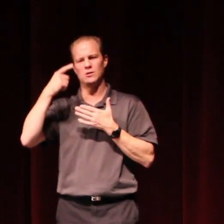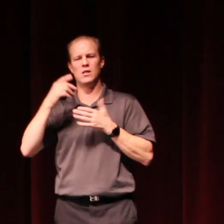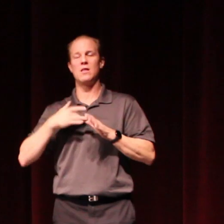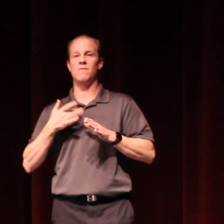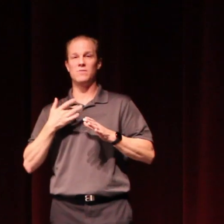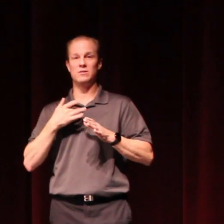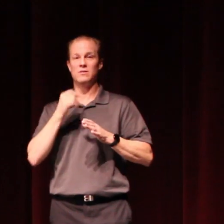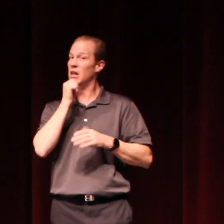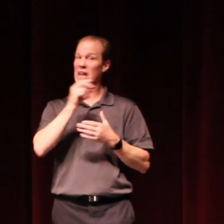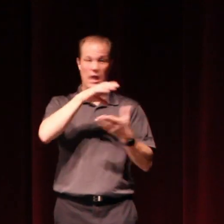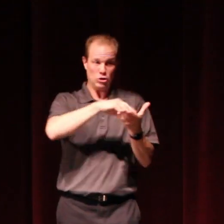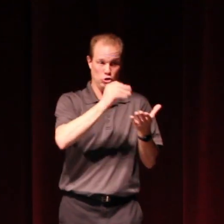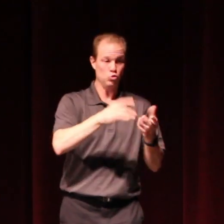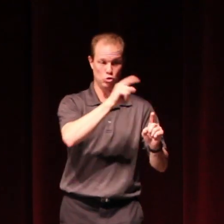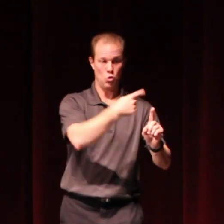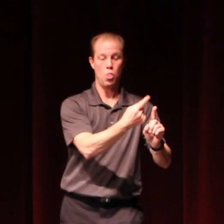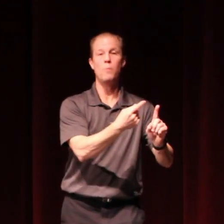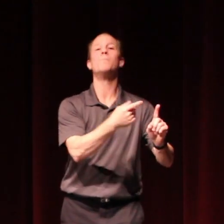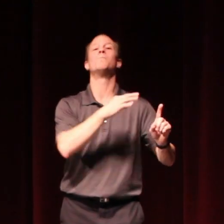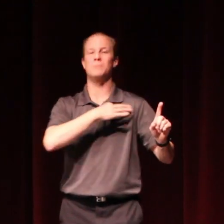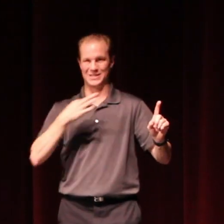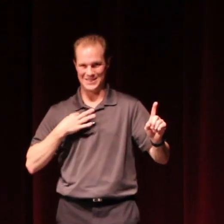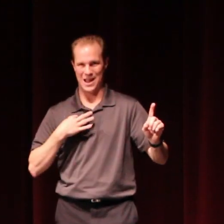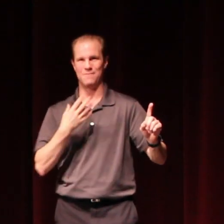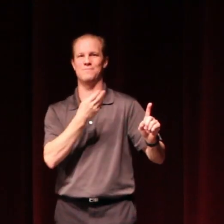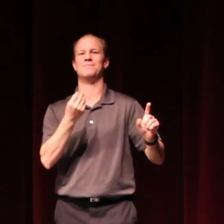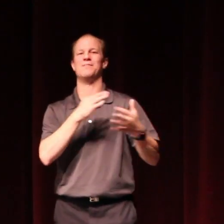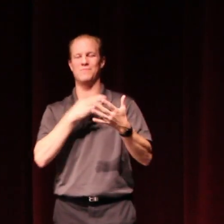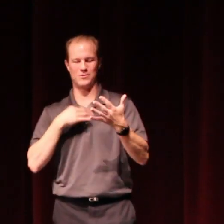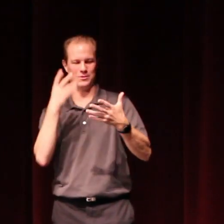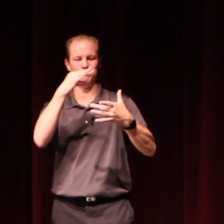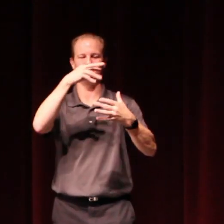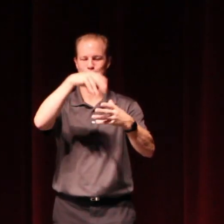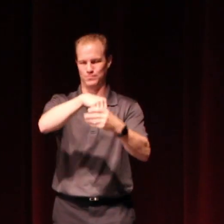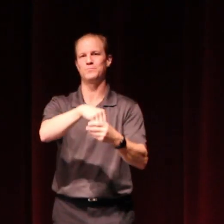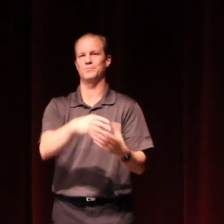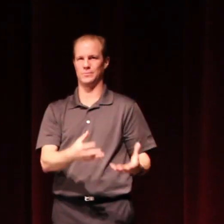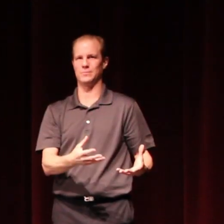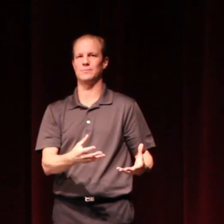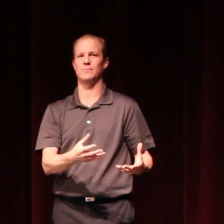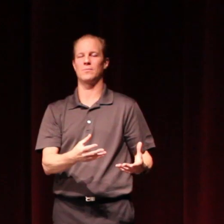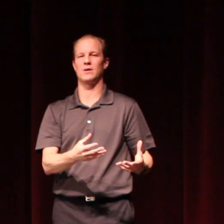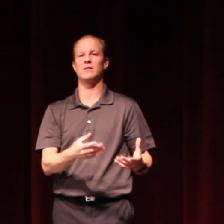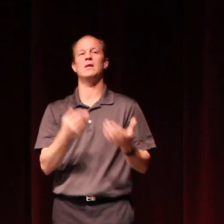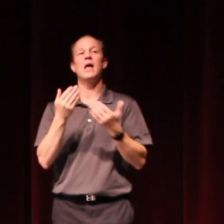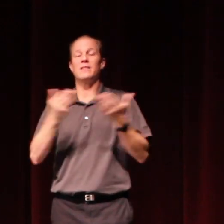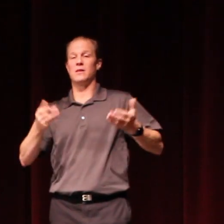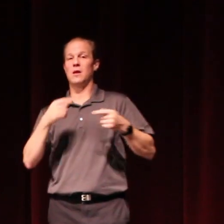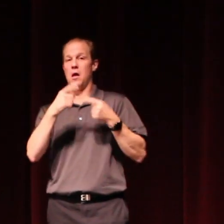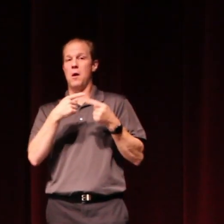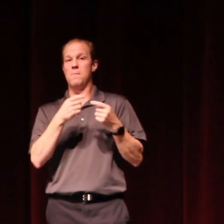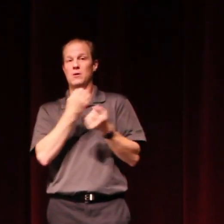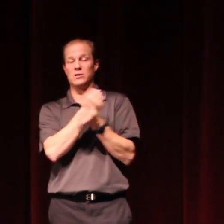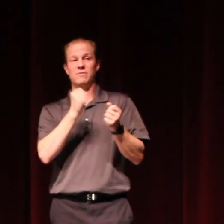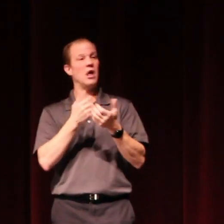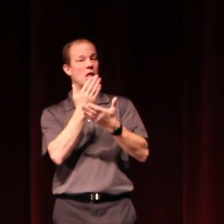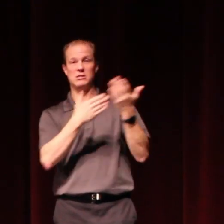and everybody included. The thing about safety is, for some they might feel completely safe.